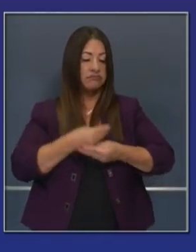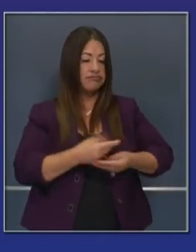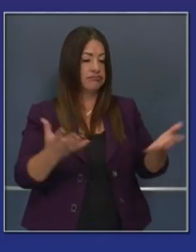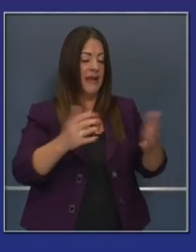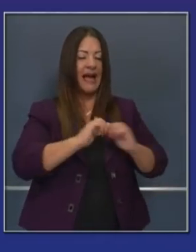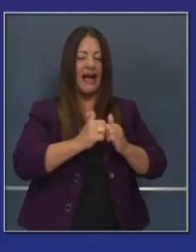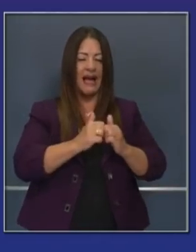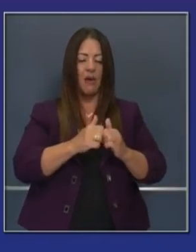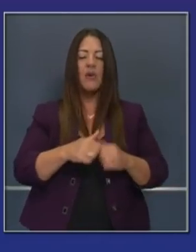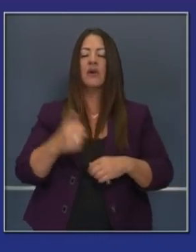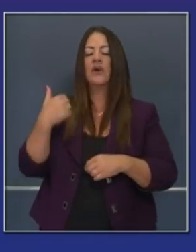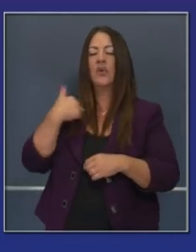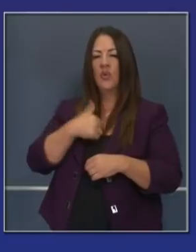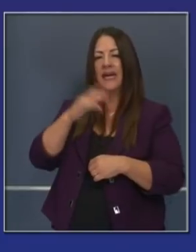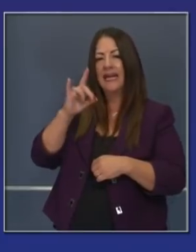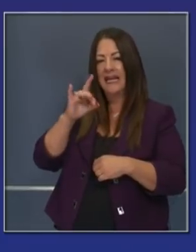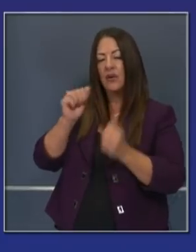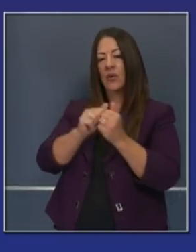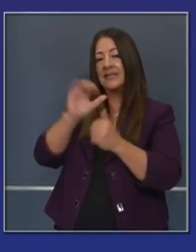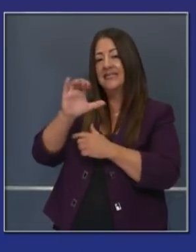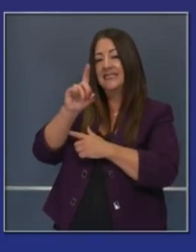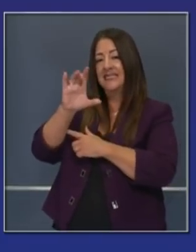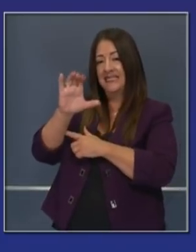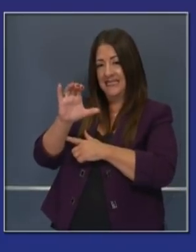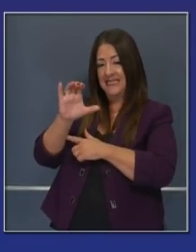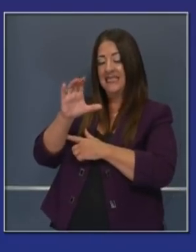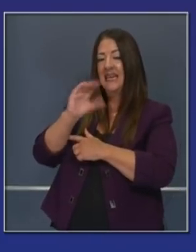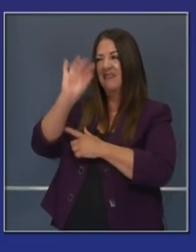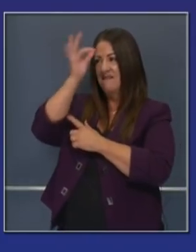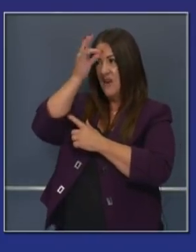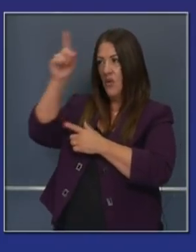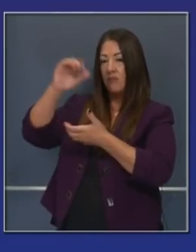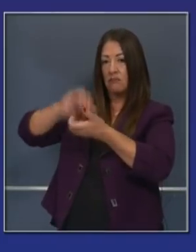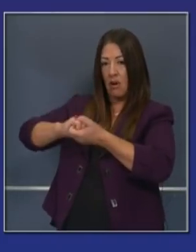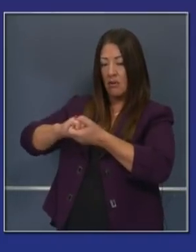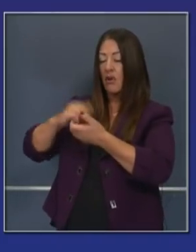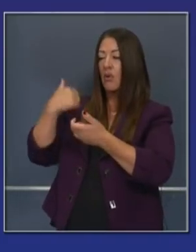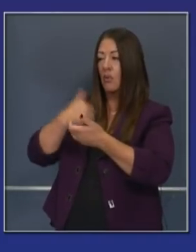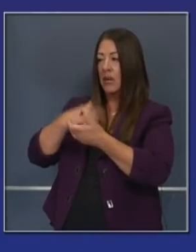NATION ABILITY BEING PREPARED FOR DISTRIBUTION OF THE VACCINE WHEN IT'S READY.